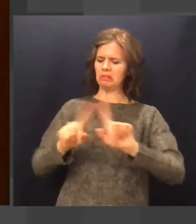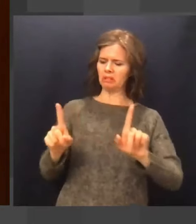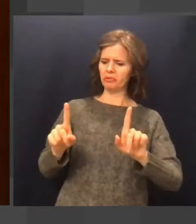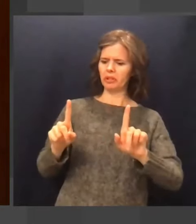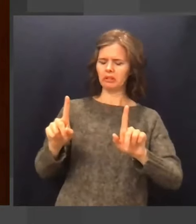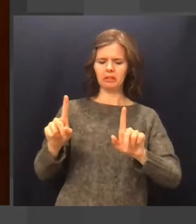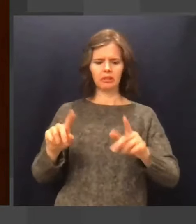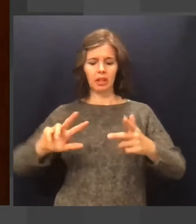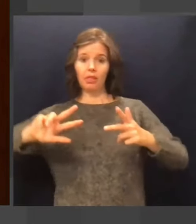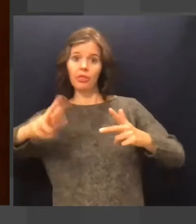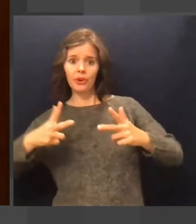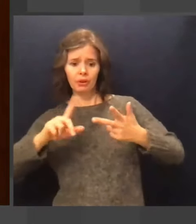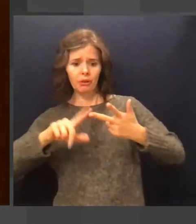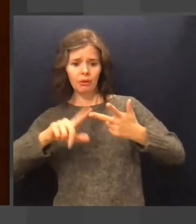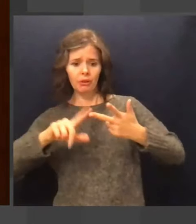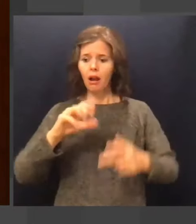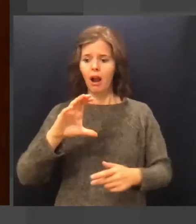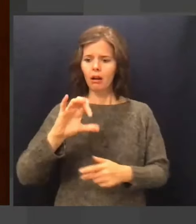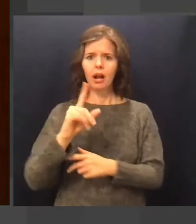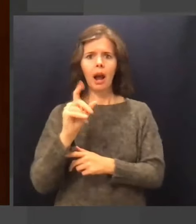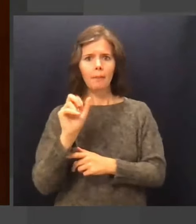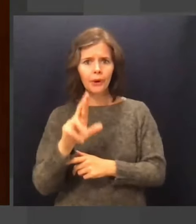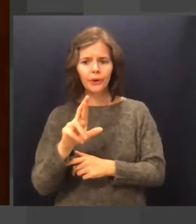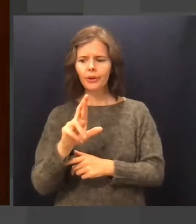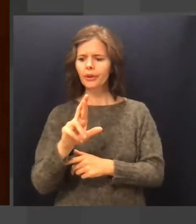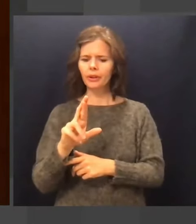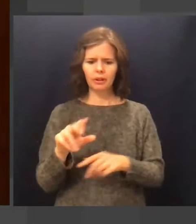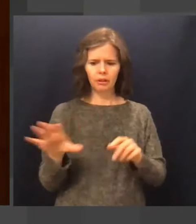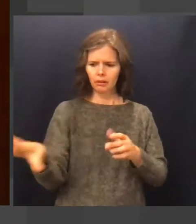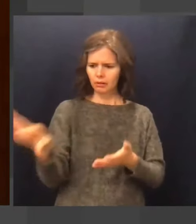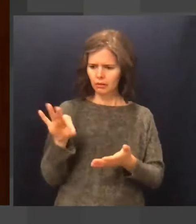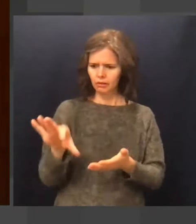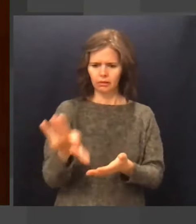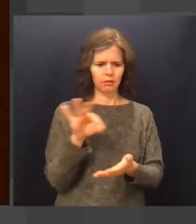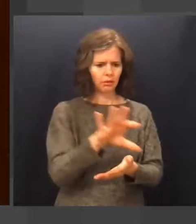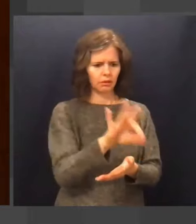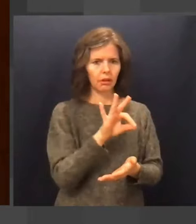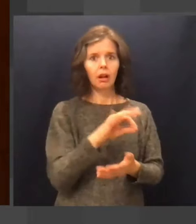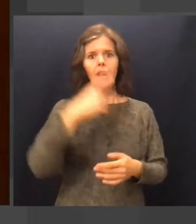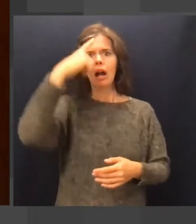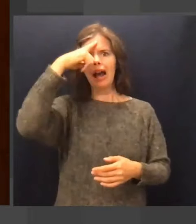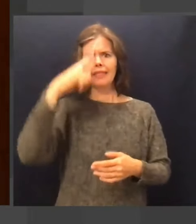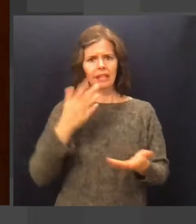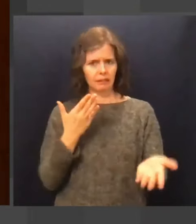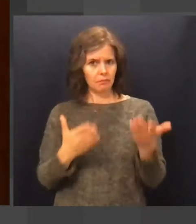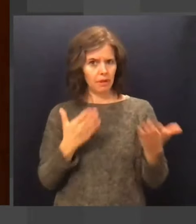THEY LOOK DIFFERENT SO YOU CONTINUE TO MINE AND THEN YOU